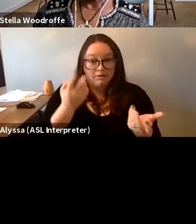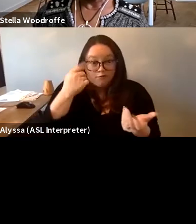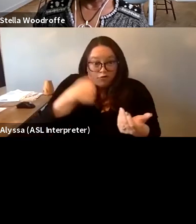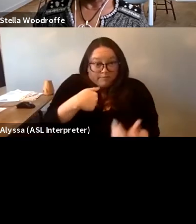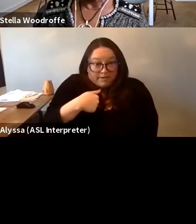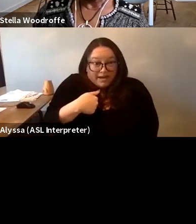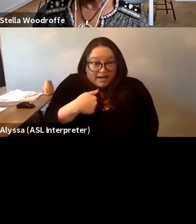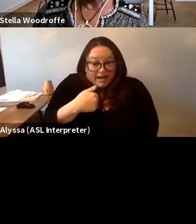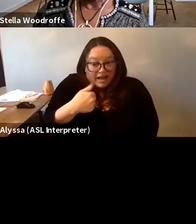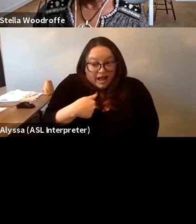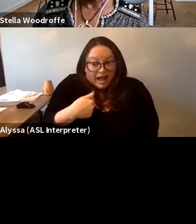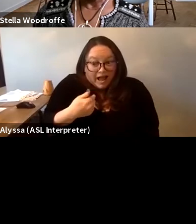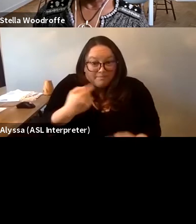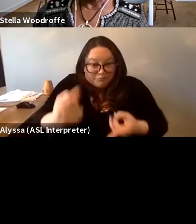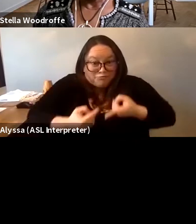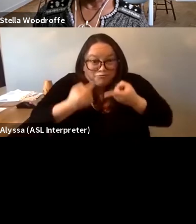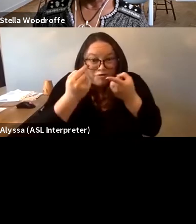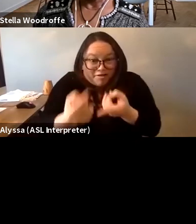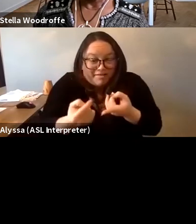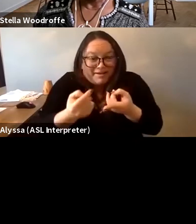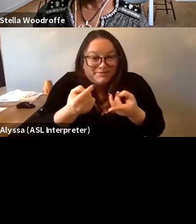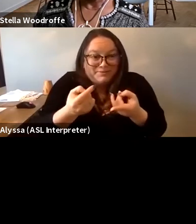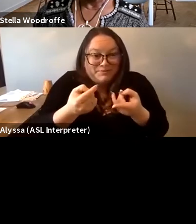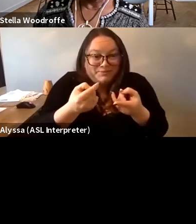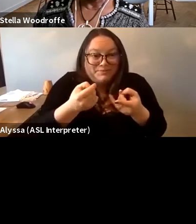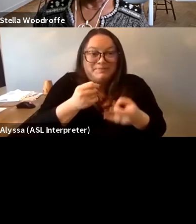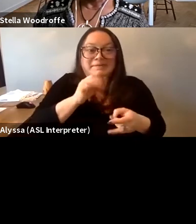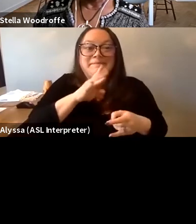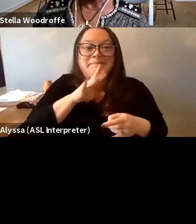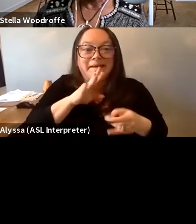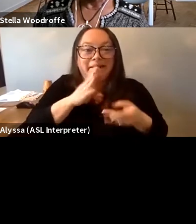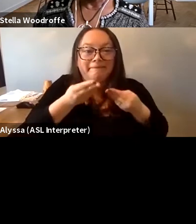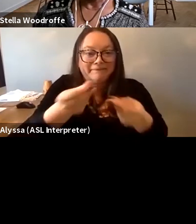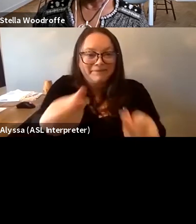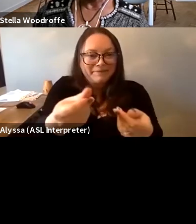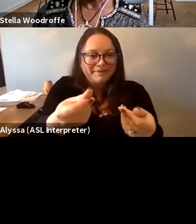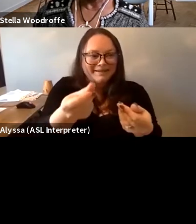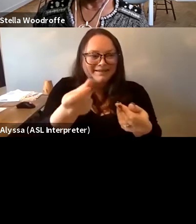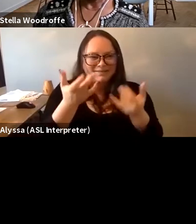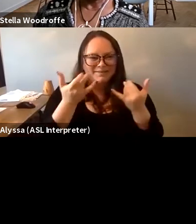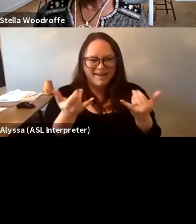figure a sentence out, okay, now put it to somebody who, you know, who can't get it out fast enough either. So.